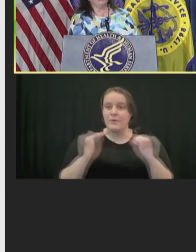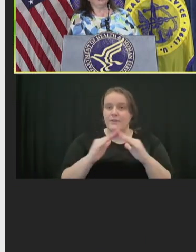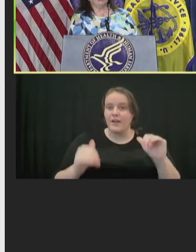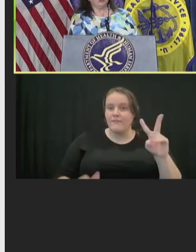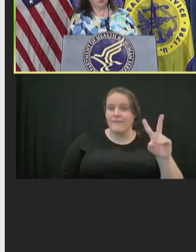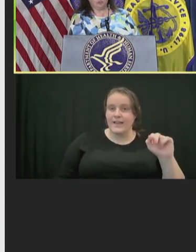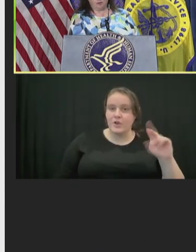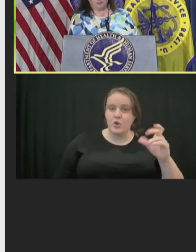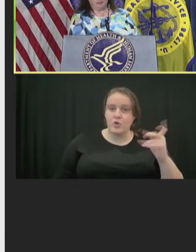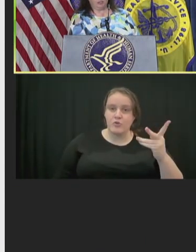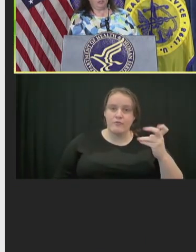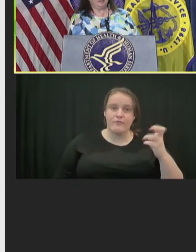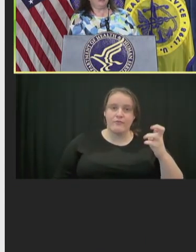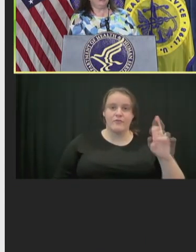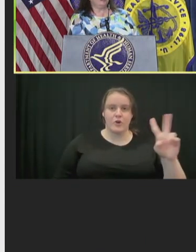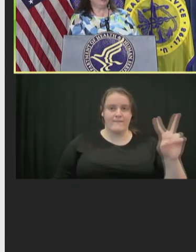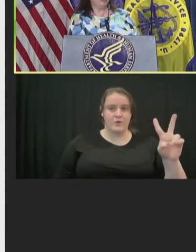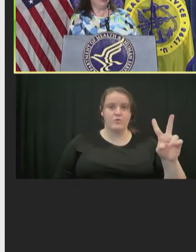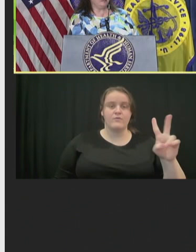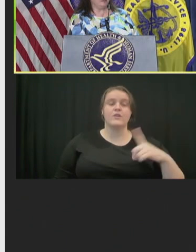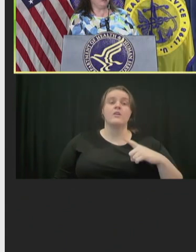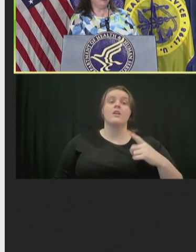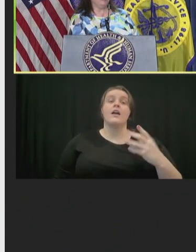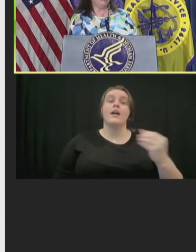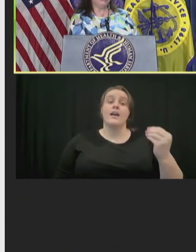hard-to-reach populations. And Dr. Peter Centre has been around since